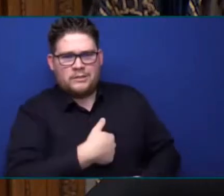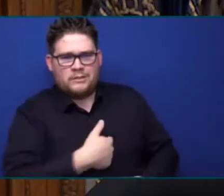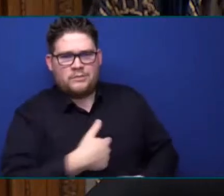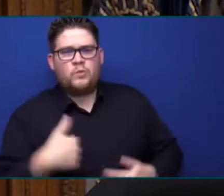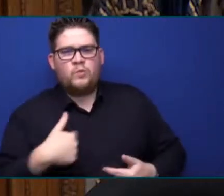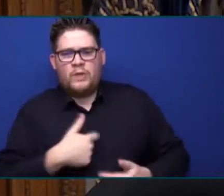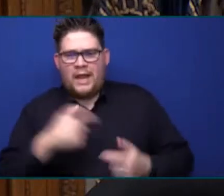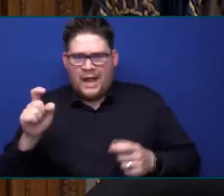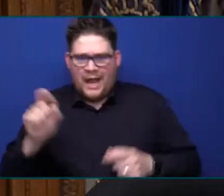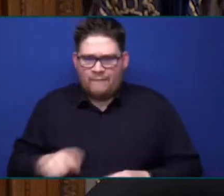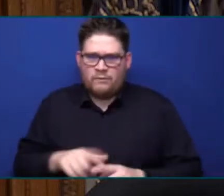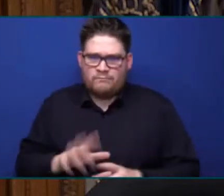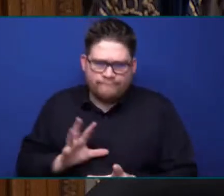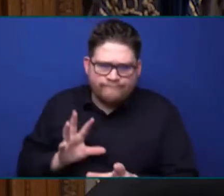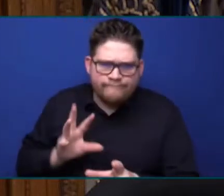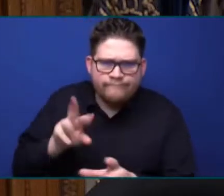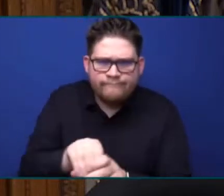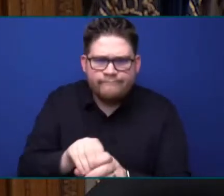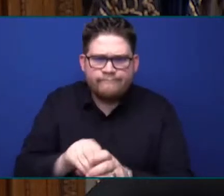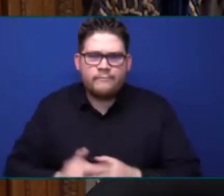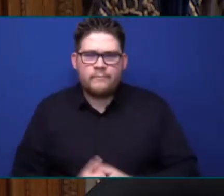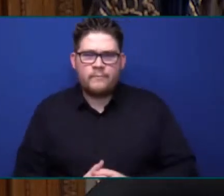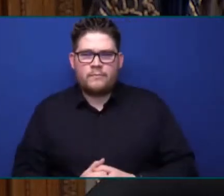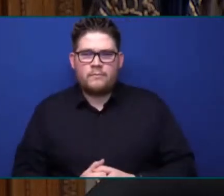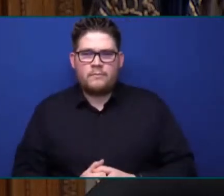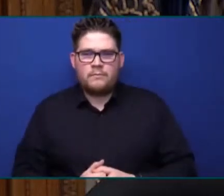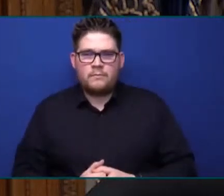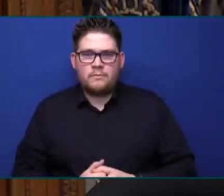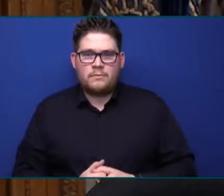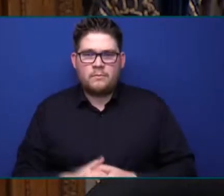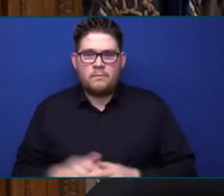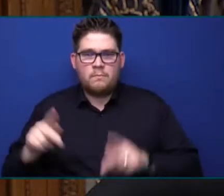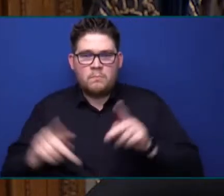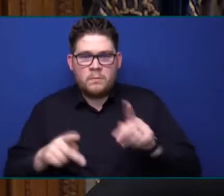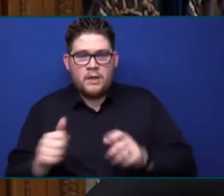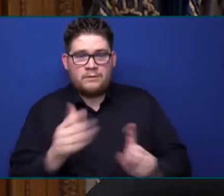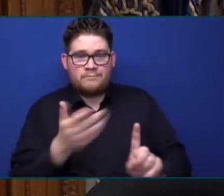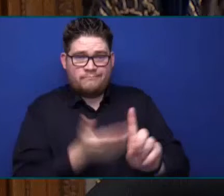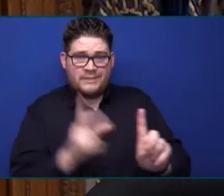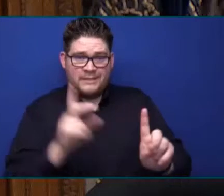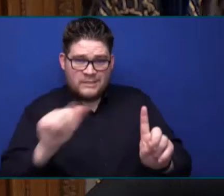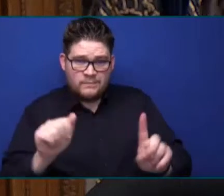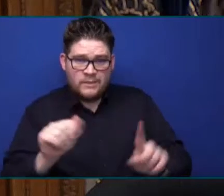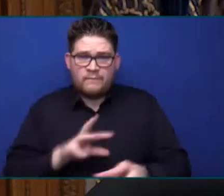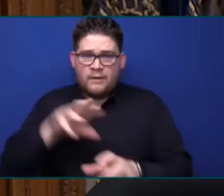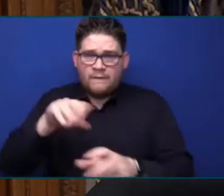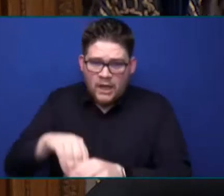and will continue to play a leading role in this legislation. It’s with their continued input that